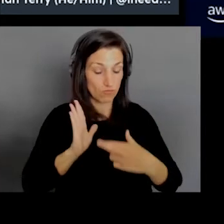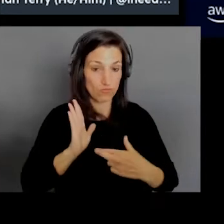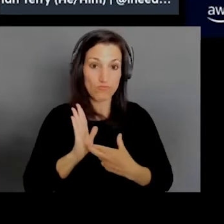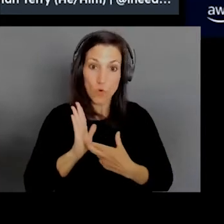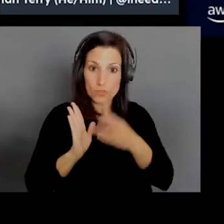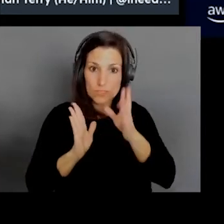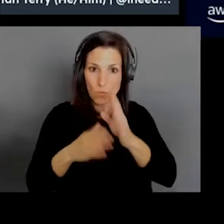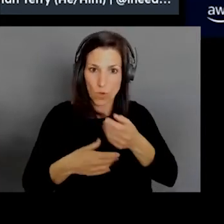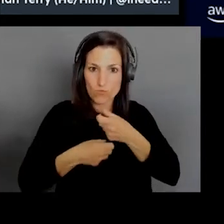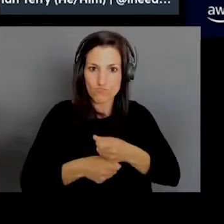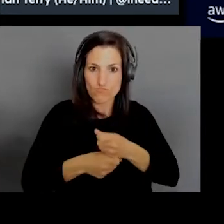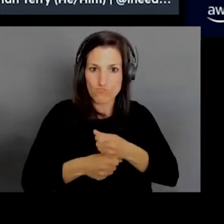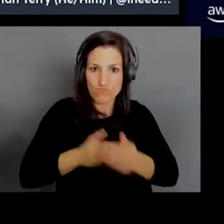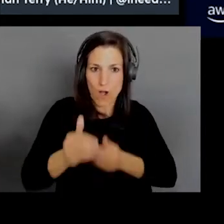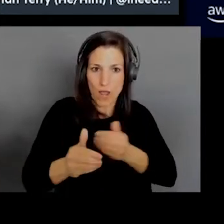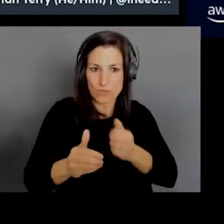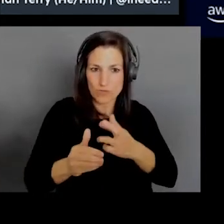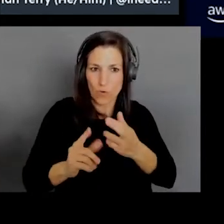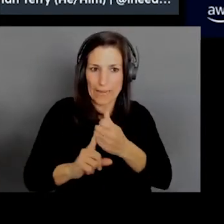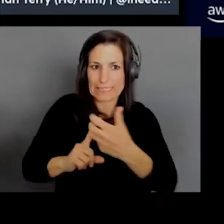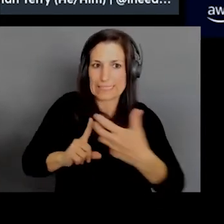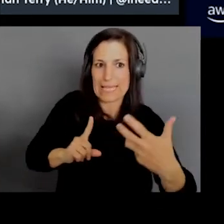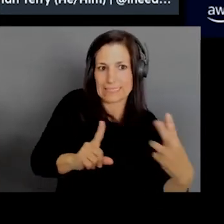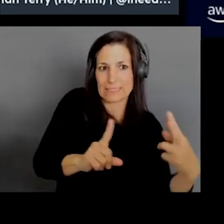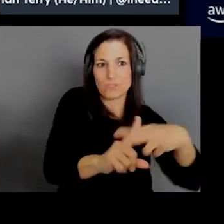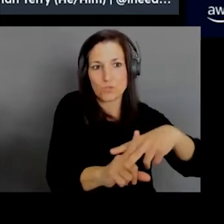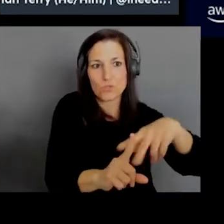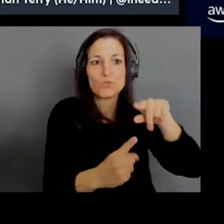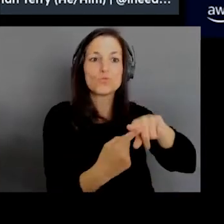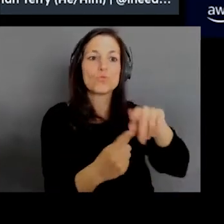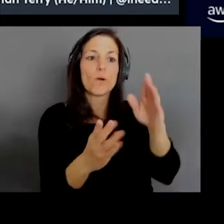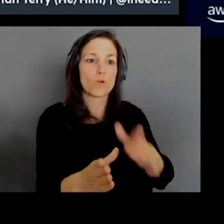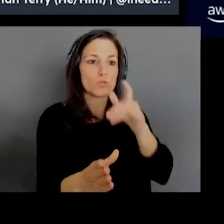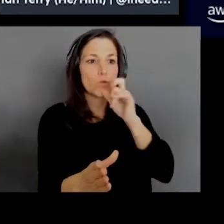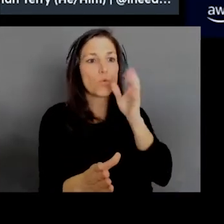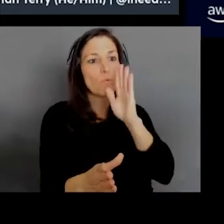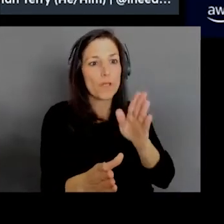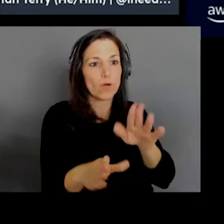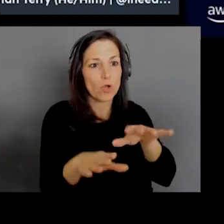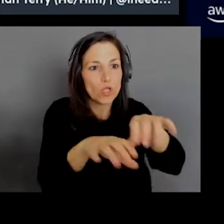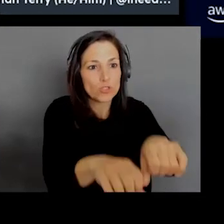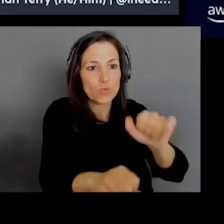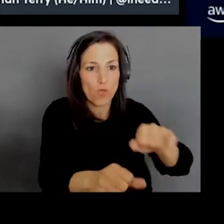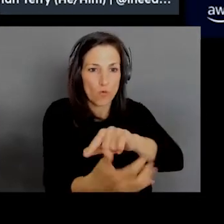or send it to someone who will actually consume those events. So those are three kind of patterns